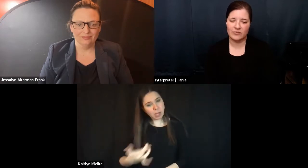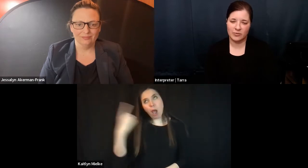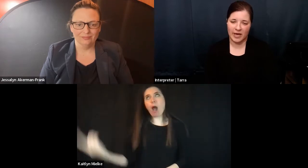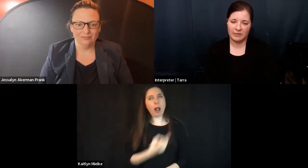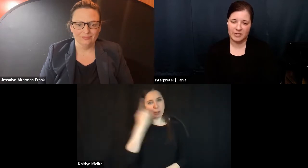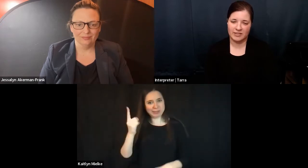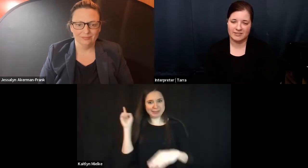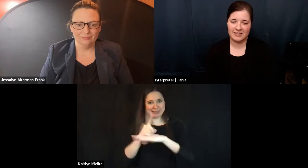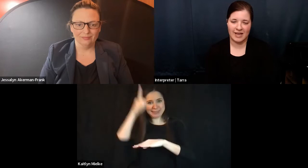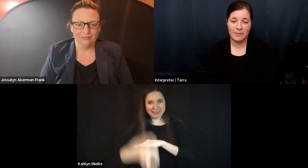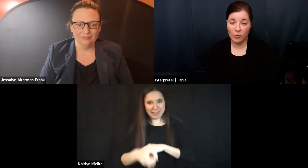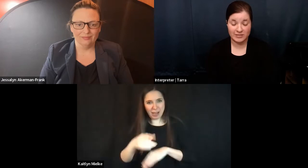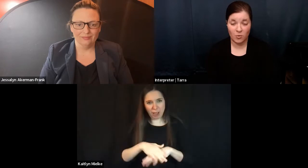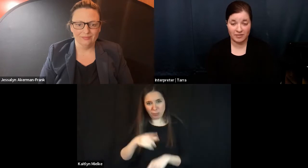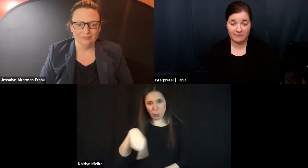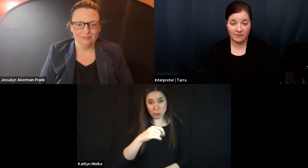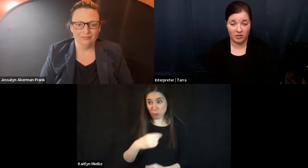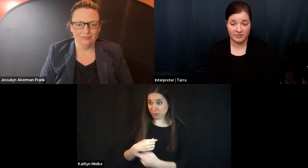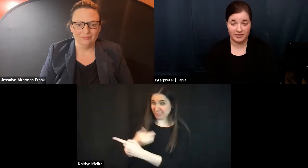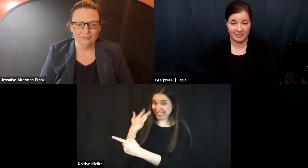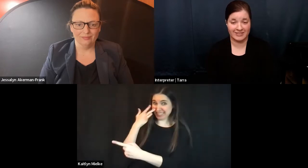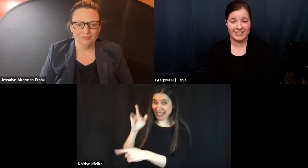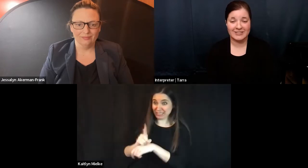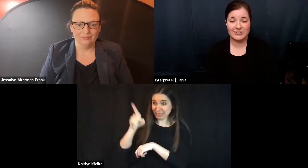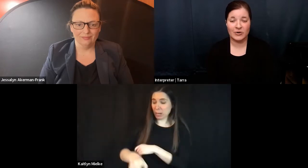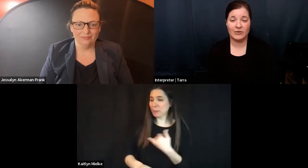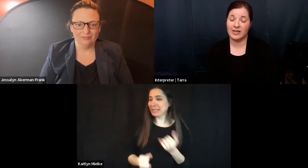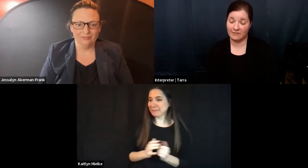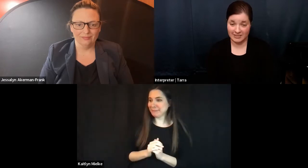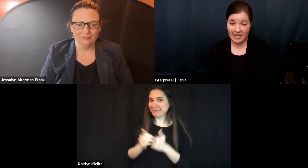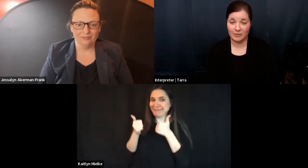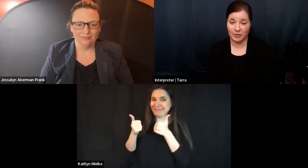And I say, great, thanks for letting me know that it's a curb or a wet floor sign.